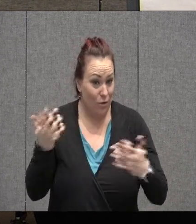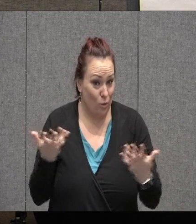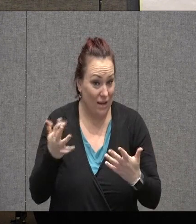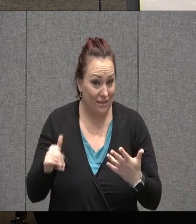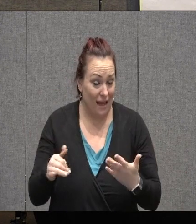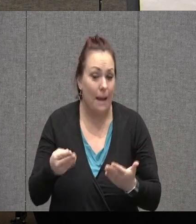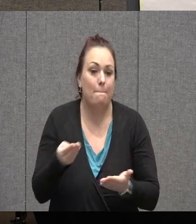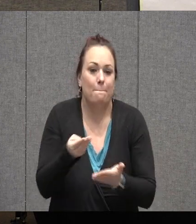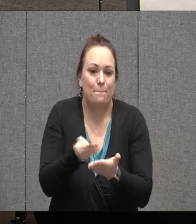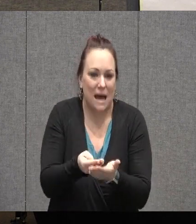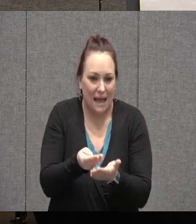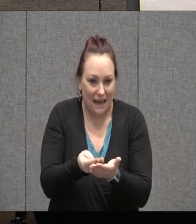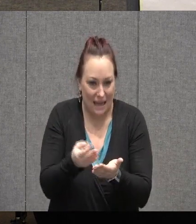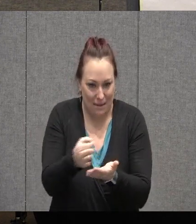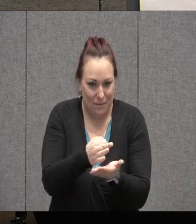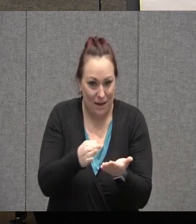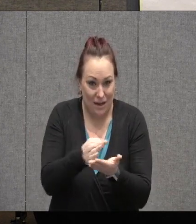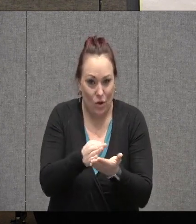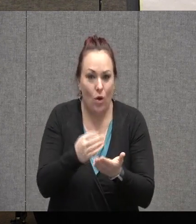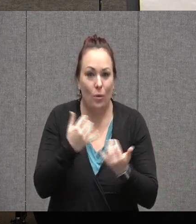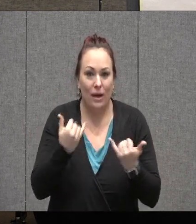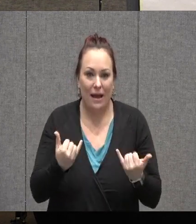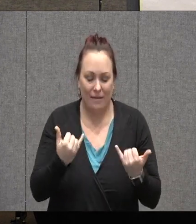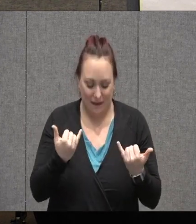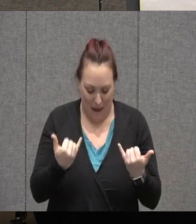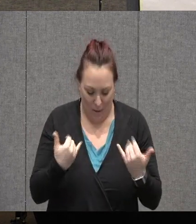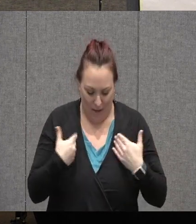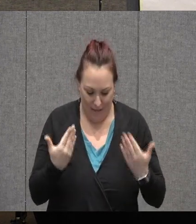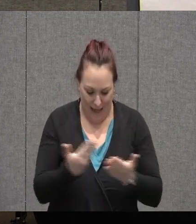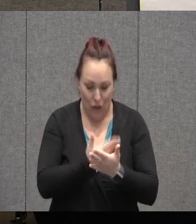Remember, we had that new essential question, which was,